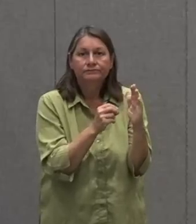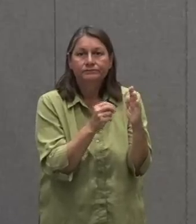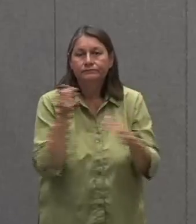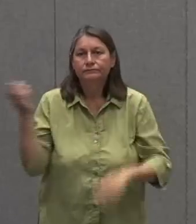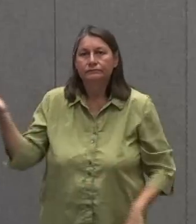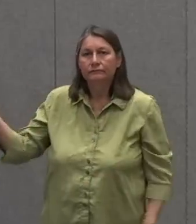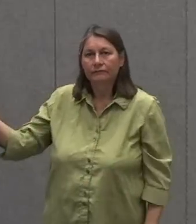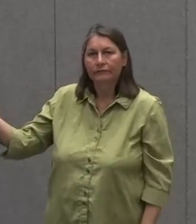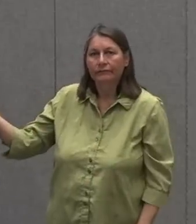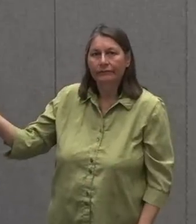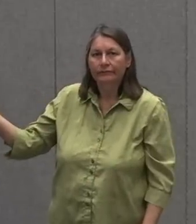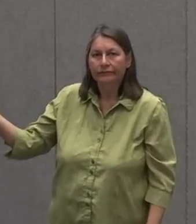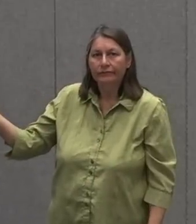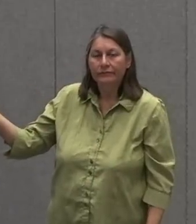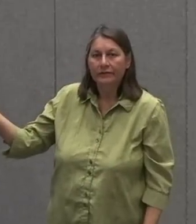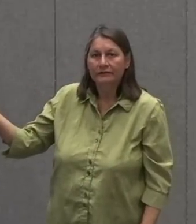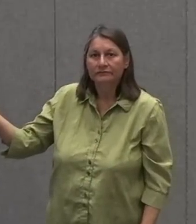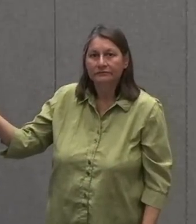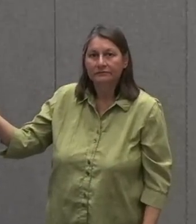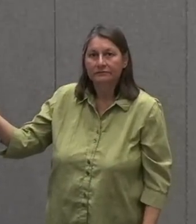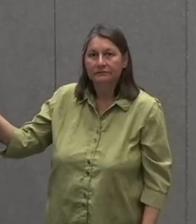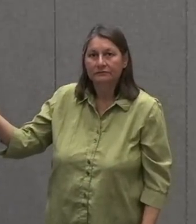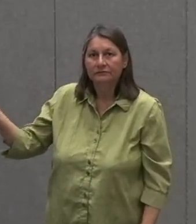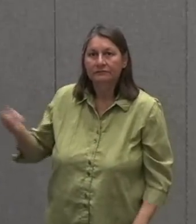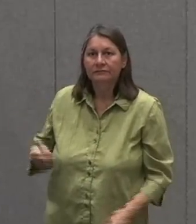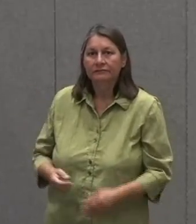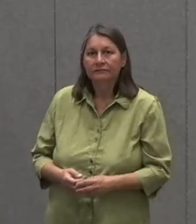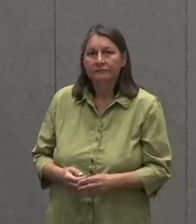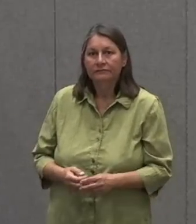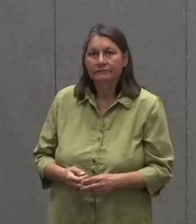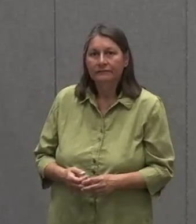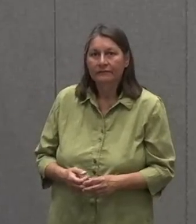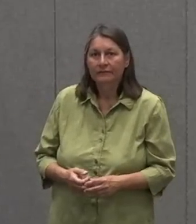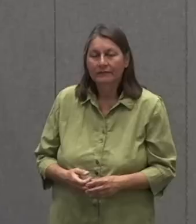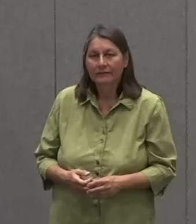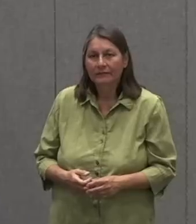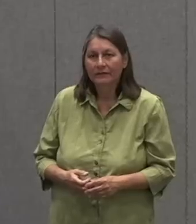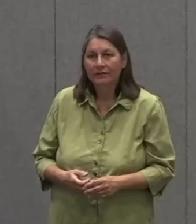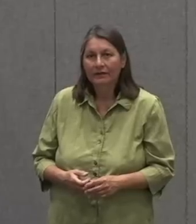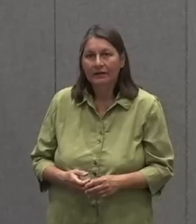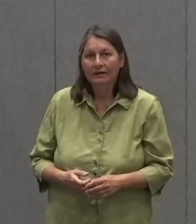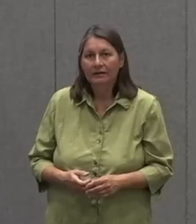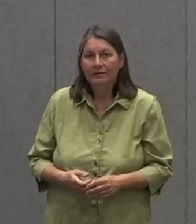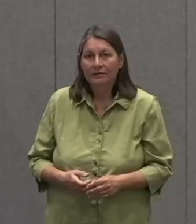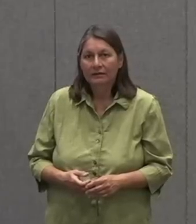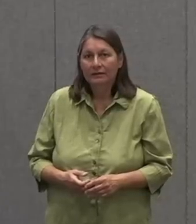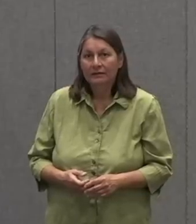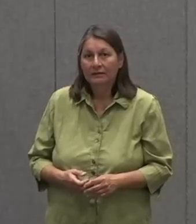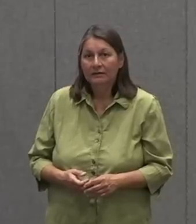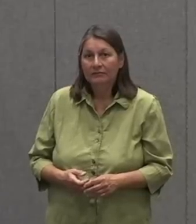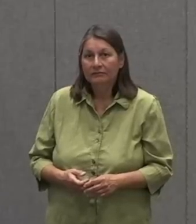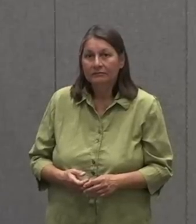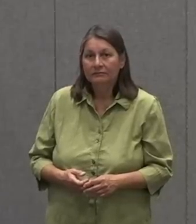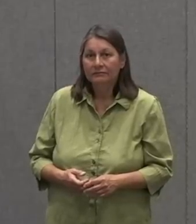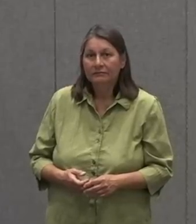Let's see if I can get another one right here, and another one right here. So if this is just a quarter